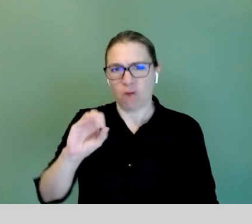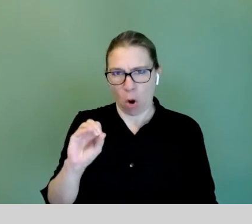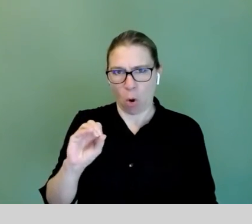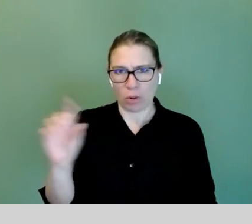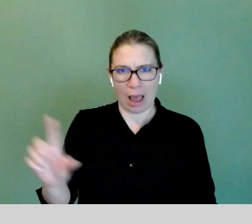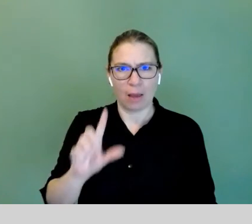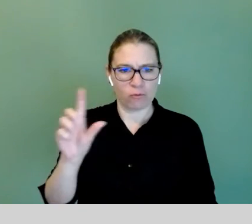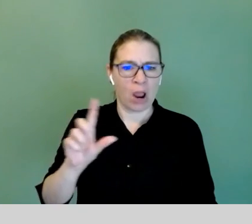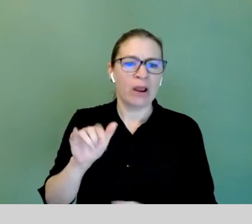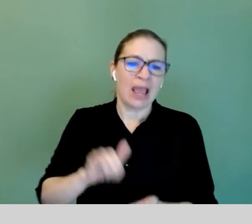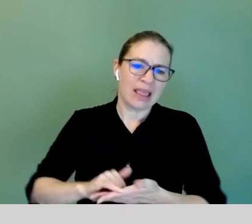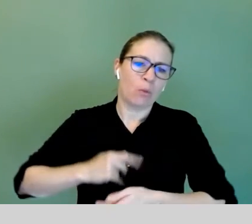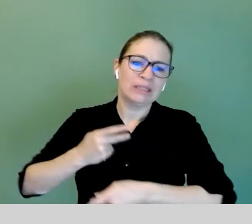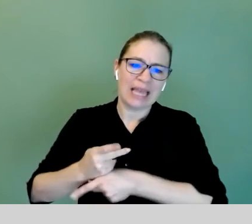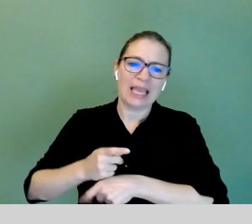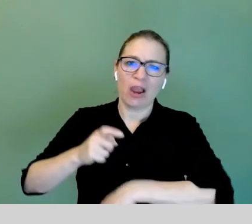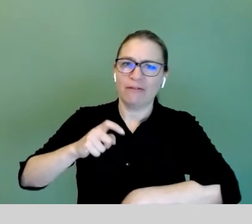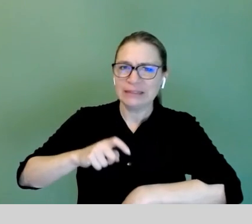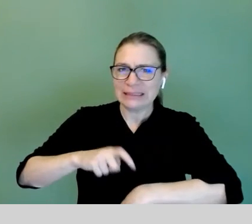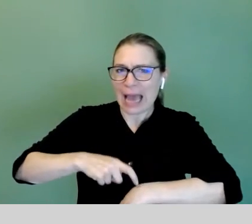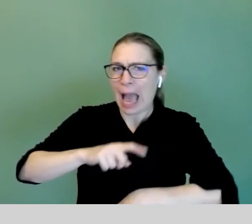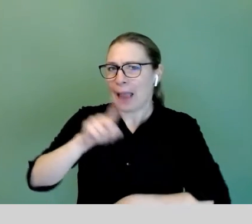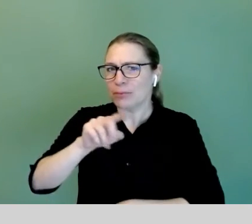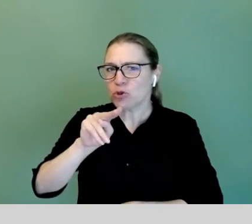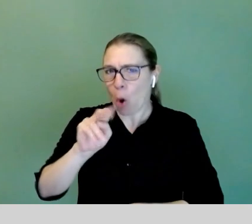or module that takes care of time zones